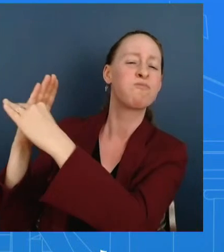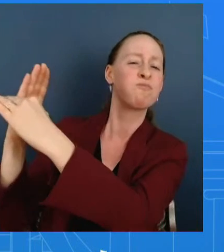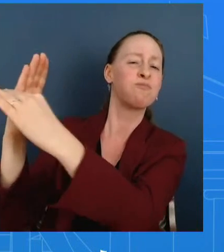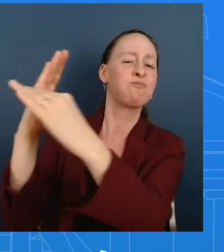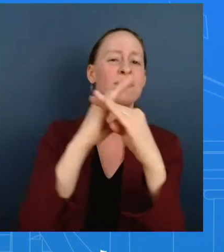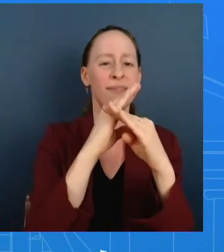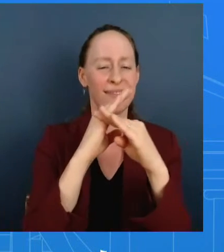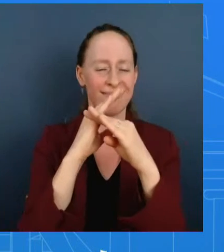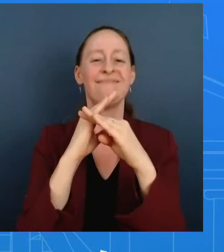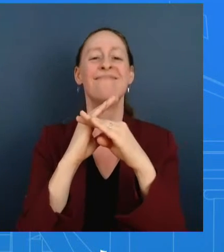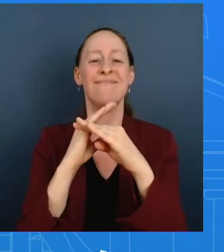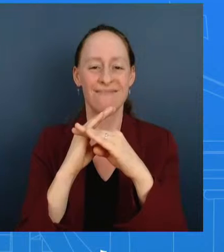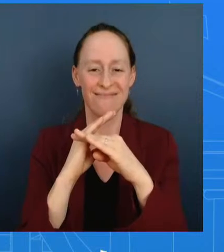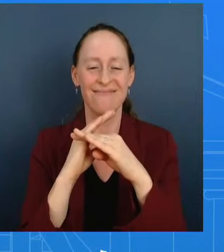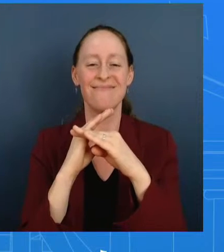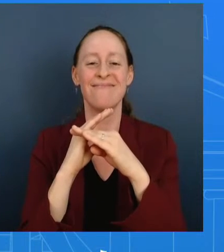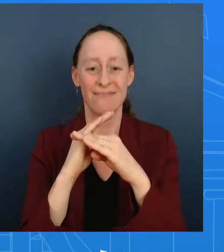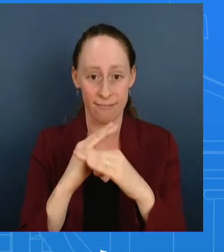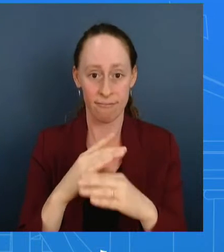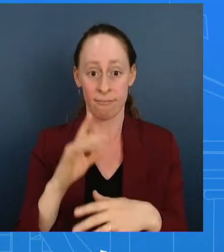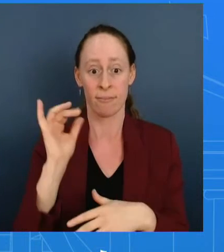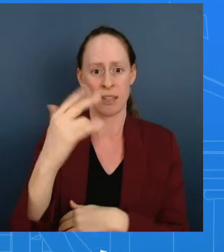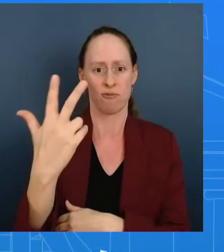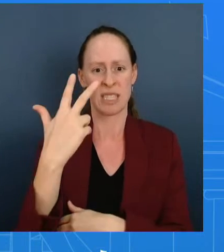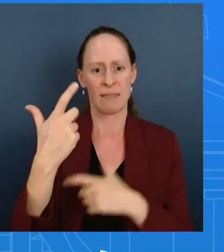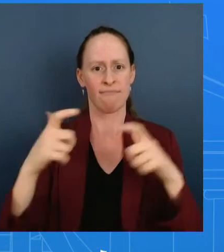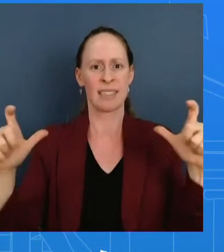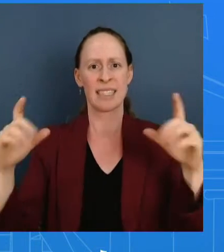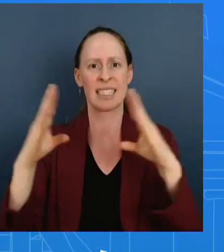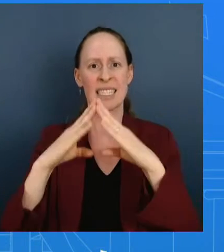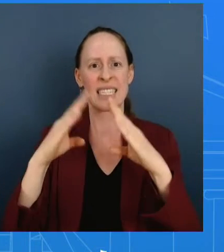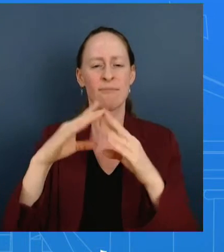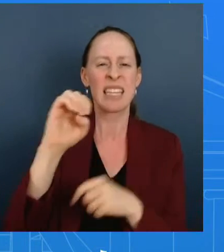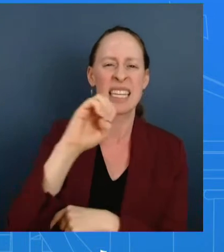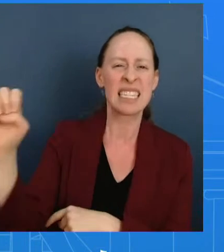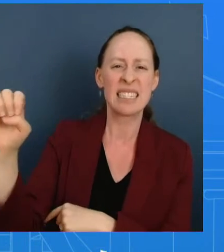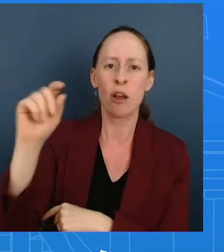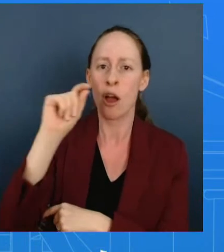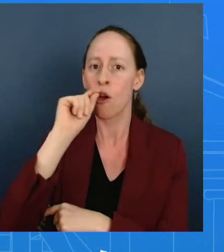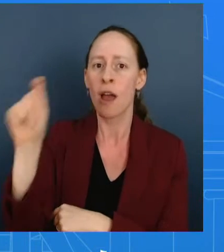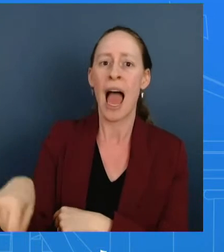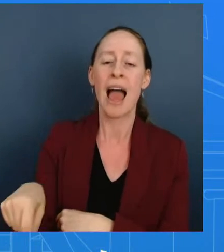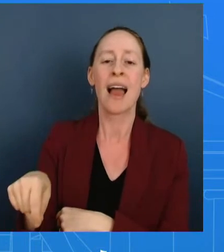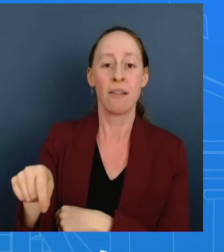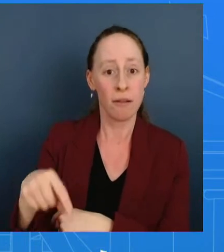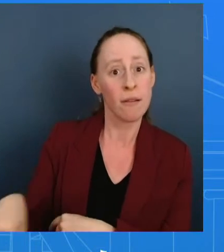the Russians have attacked relentlessly across all those fronts, and the price that they have paid for the few meters